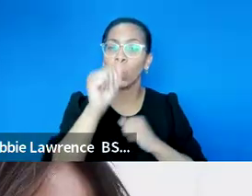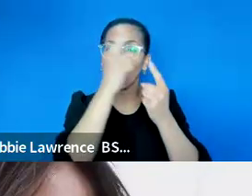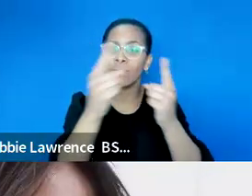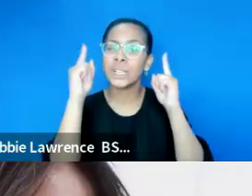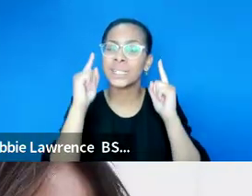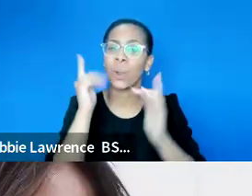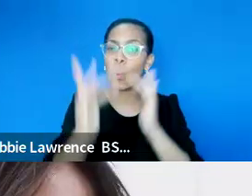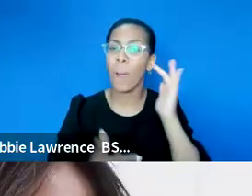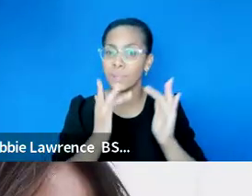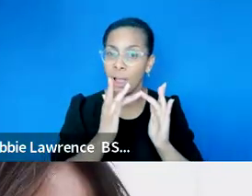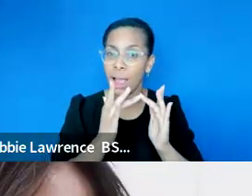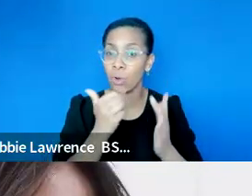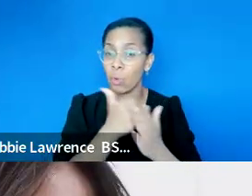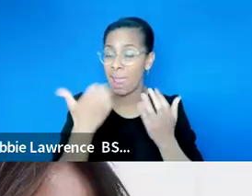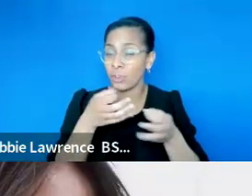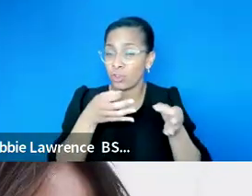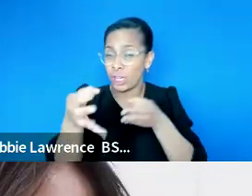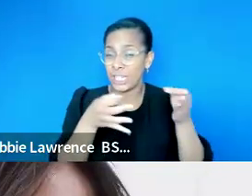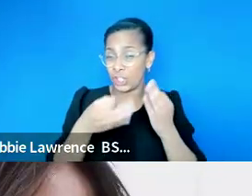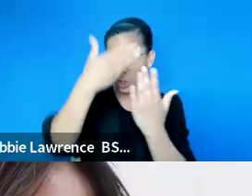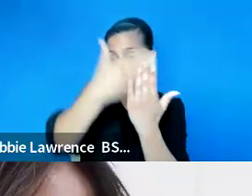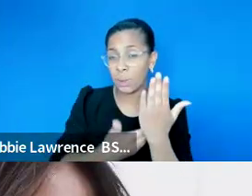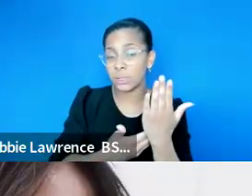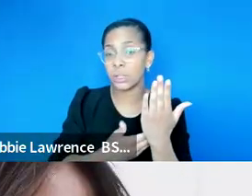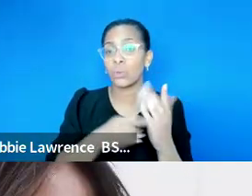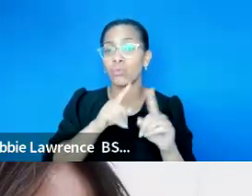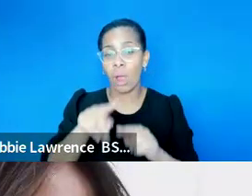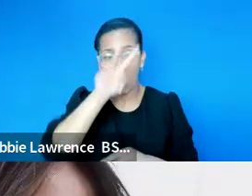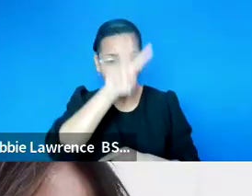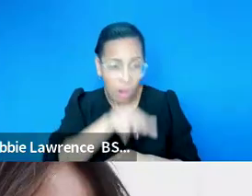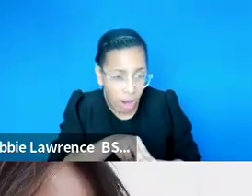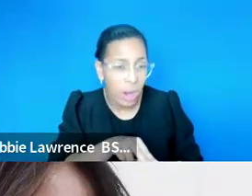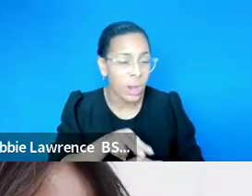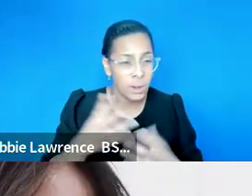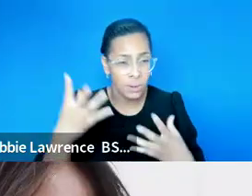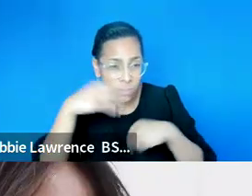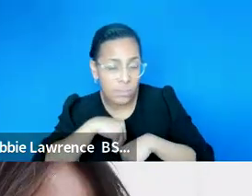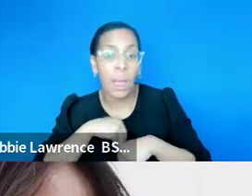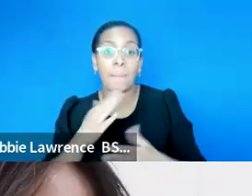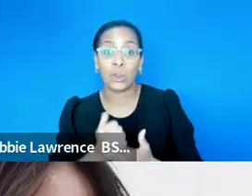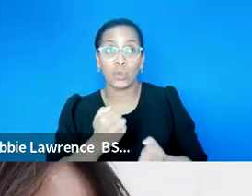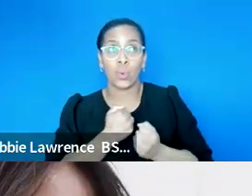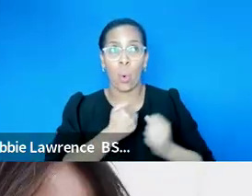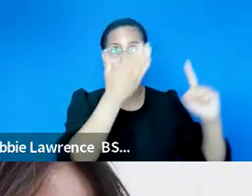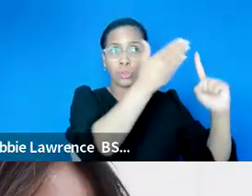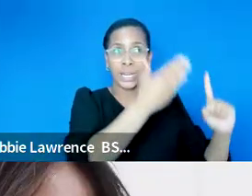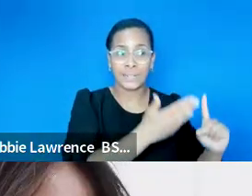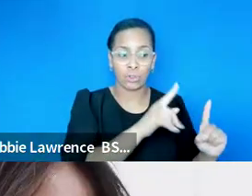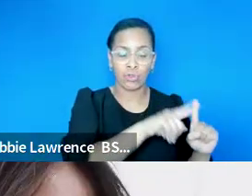So I would read it carefully, take notes, and try to tie in your objectives with that strategic vision.